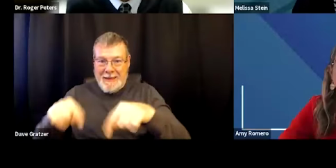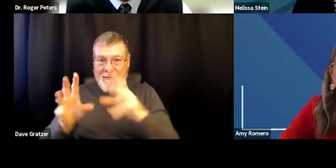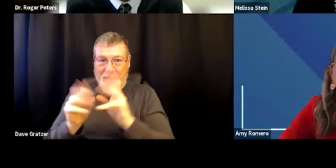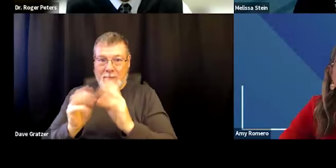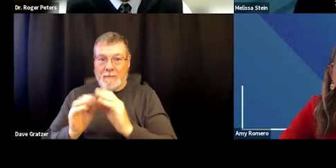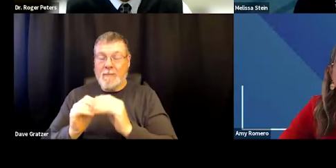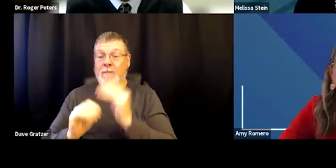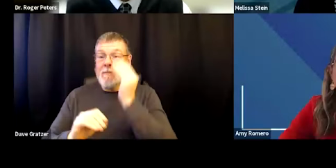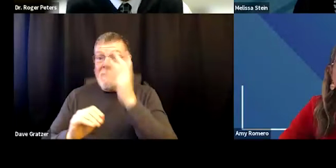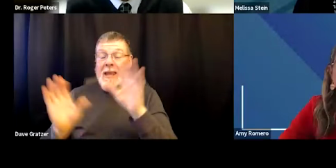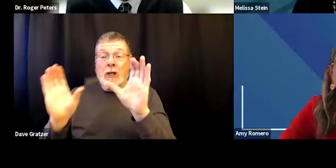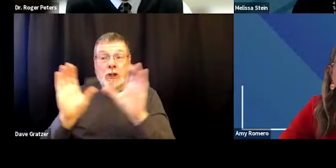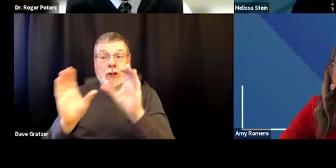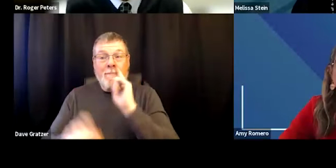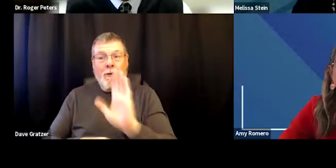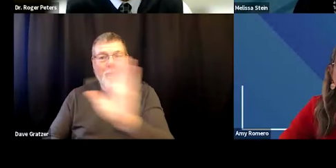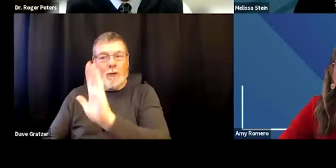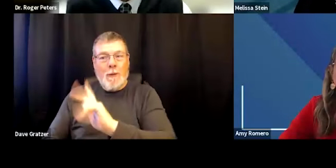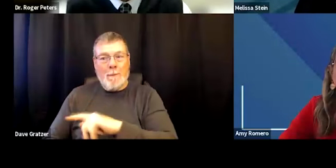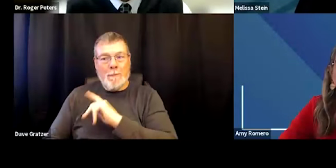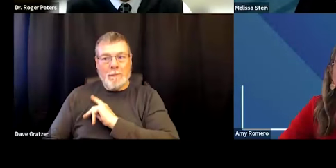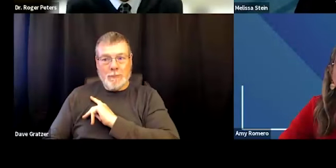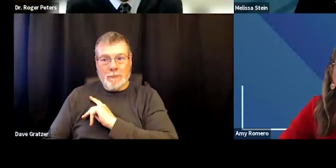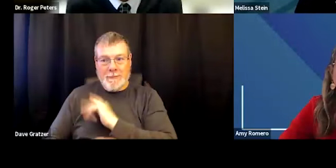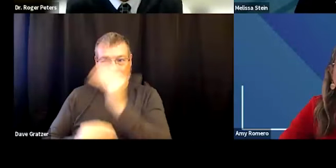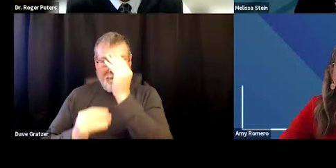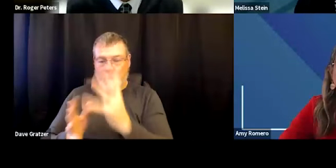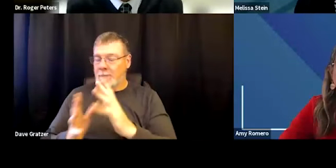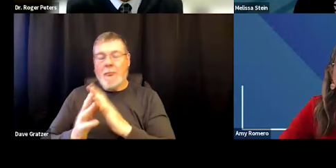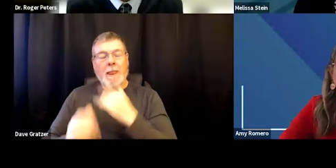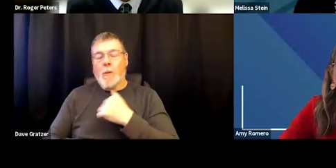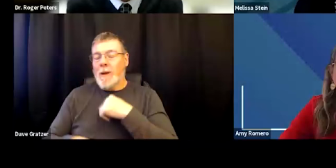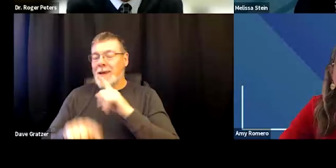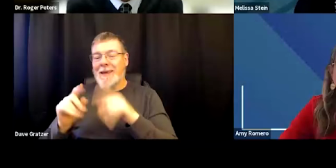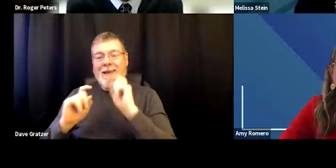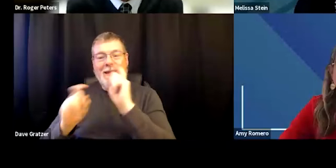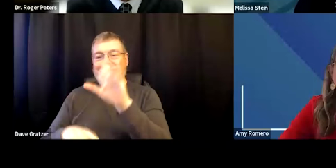This certificate is for your personal portfolio. We are not able to issue CEU credits.